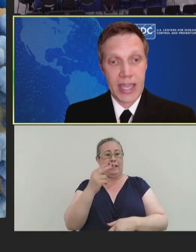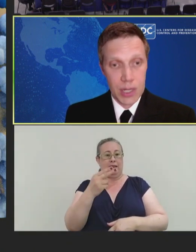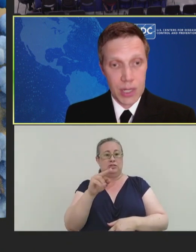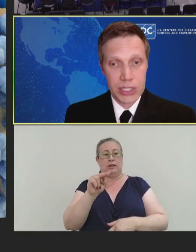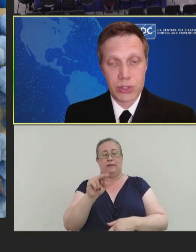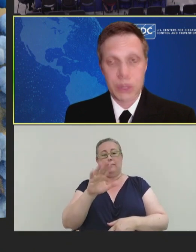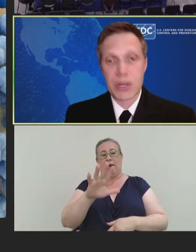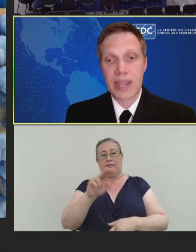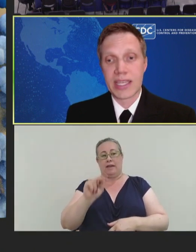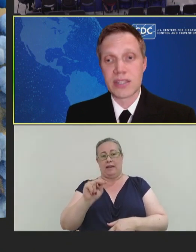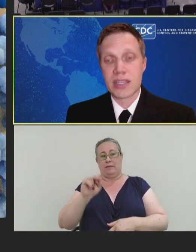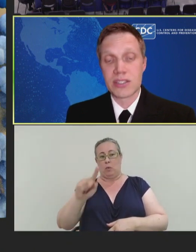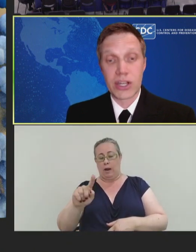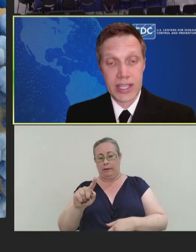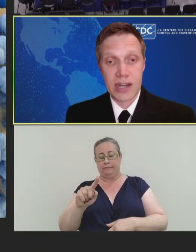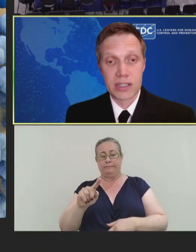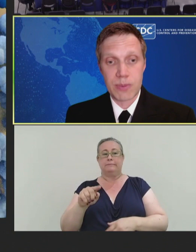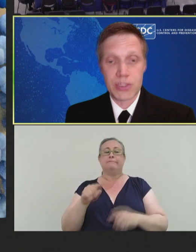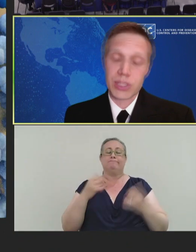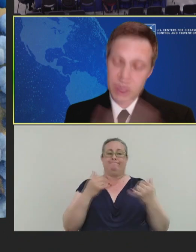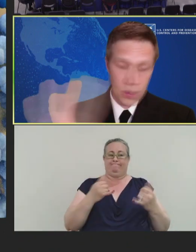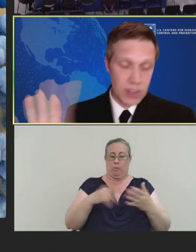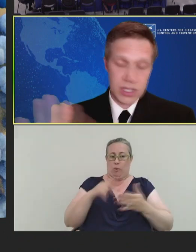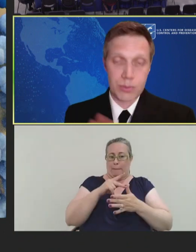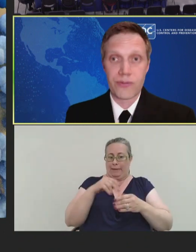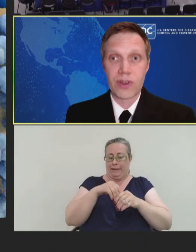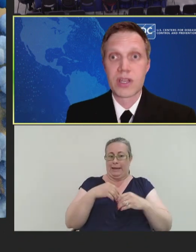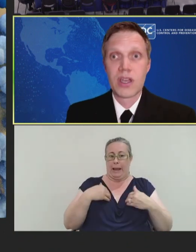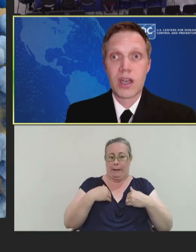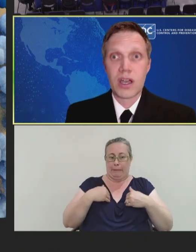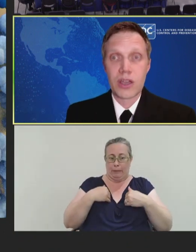animal issue is spreading in dairy cattle especially but well as a number of other